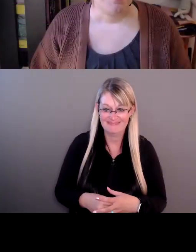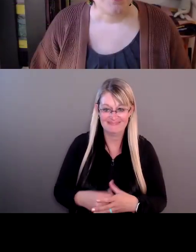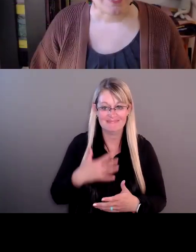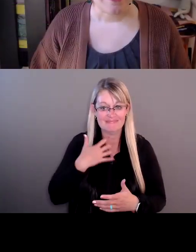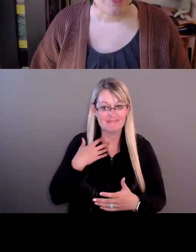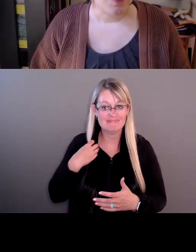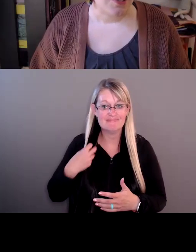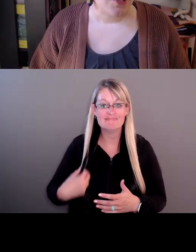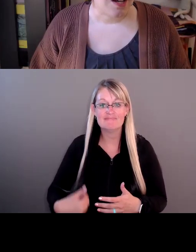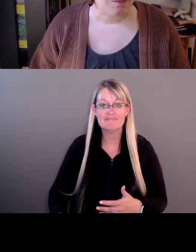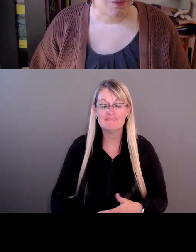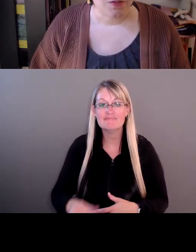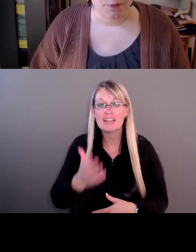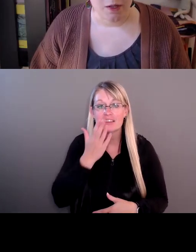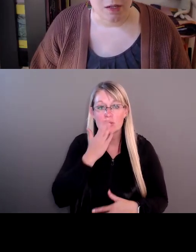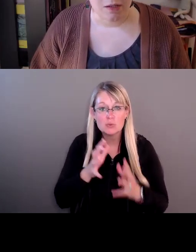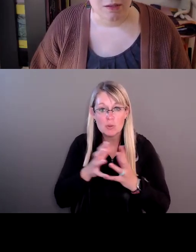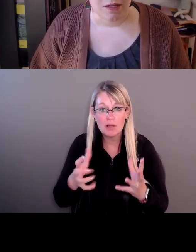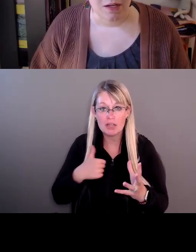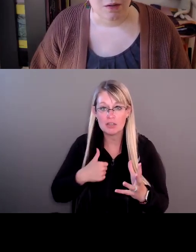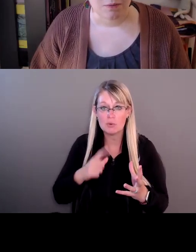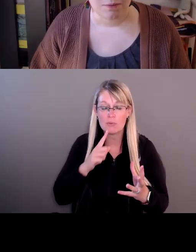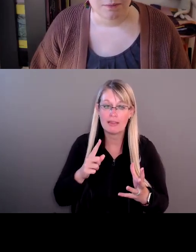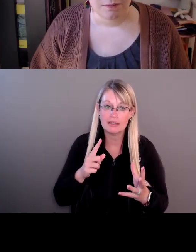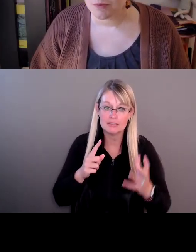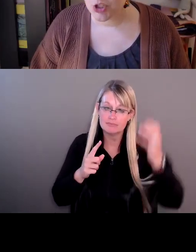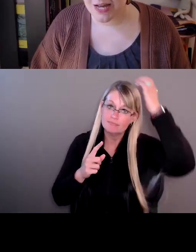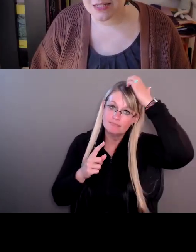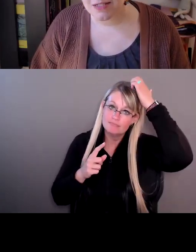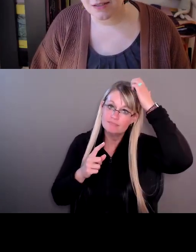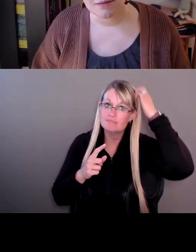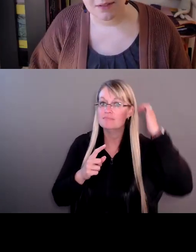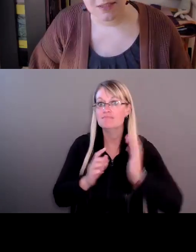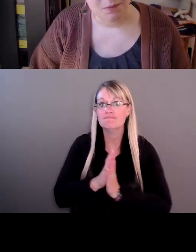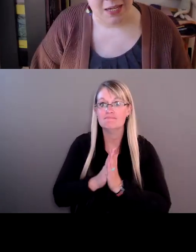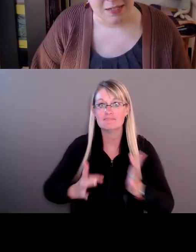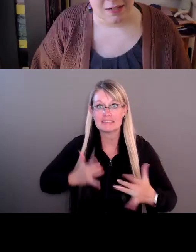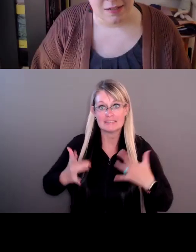So, yeah, thank you very much. I was super jazzed to be asked to